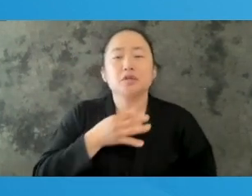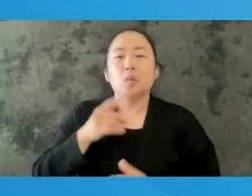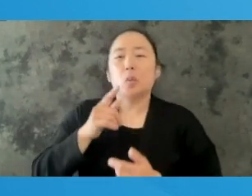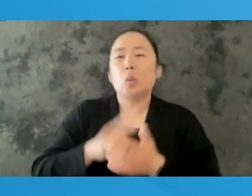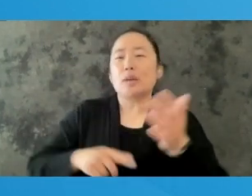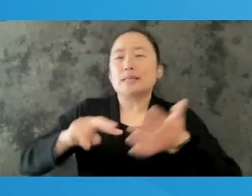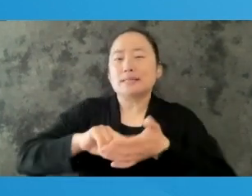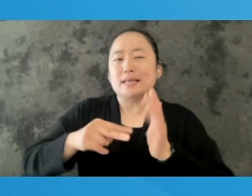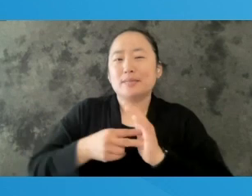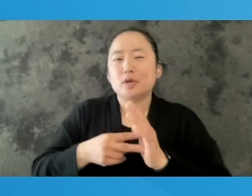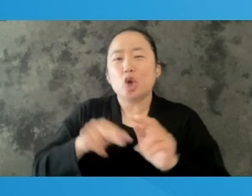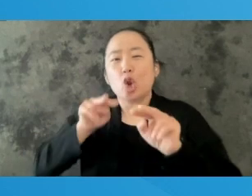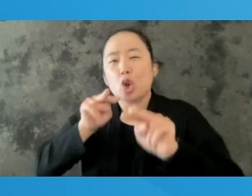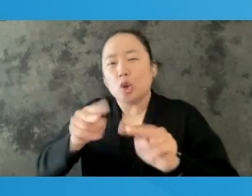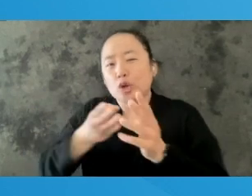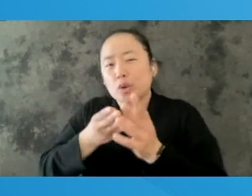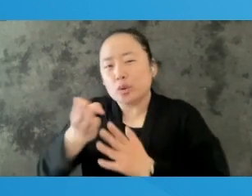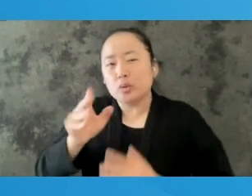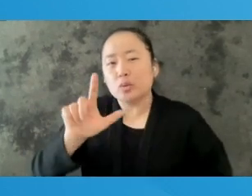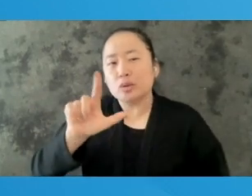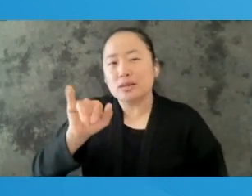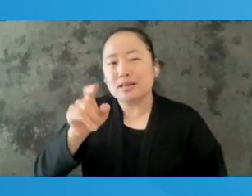Give you a few moments to do that.